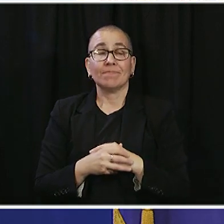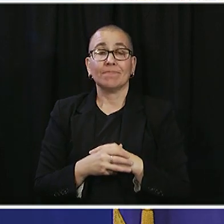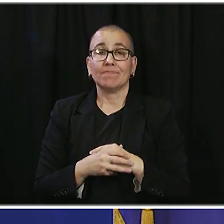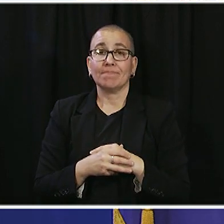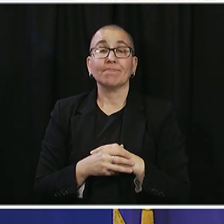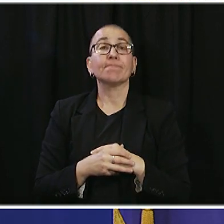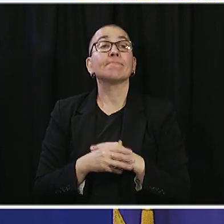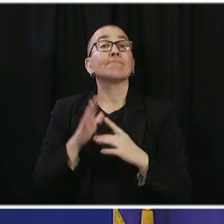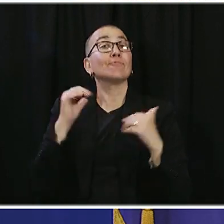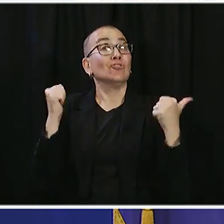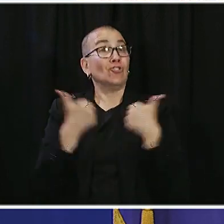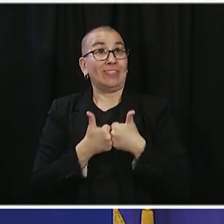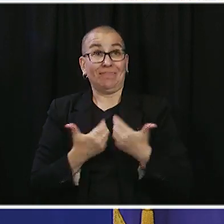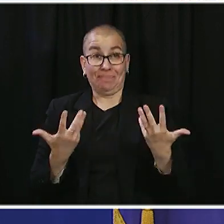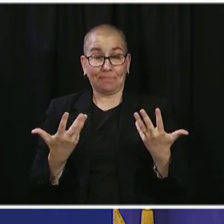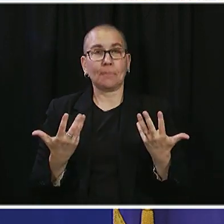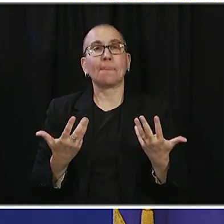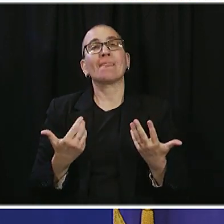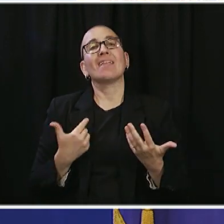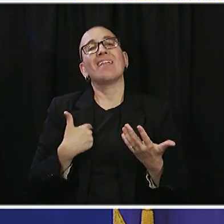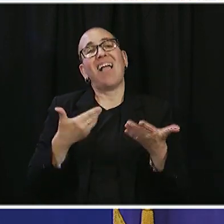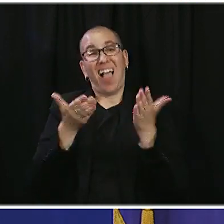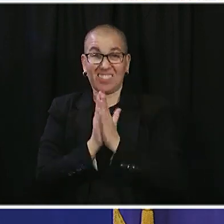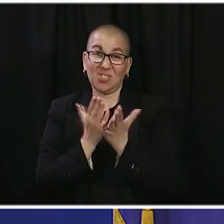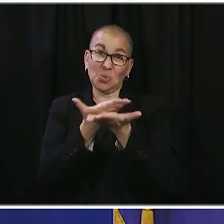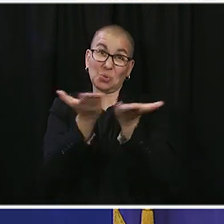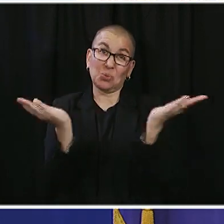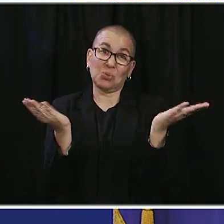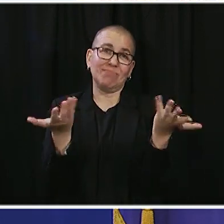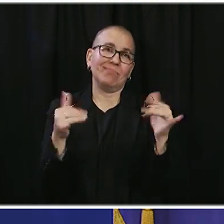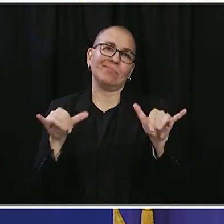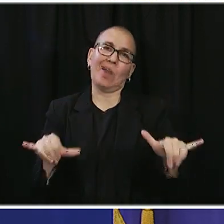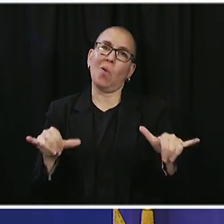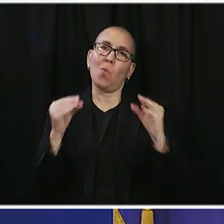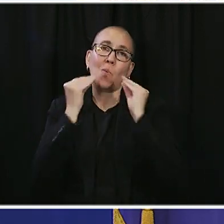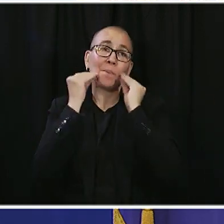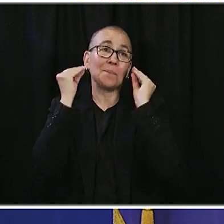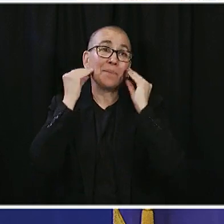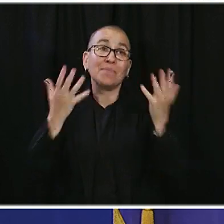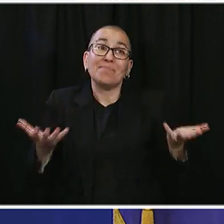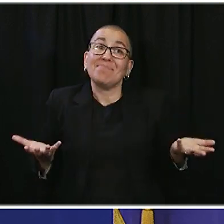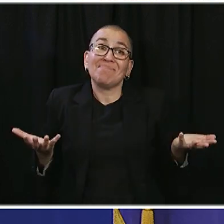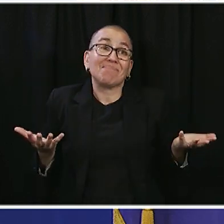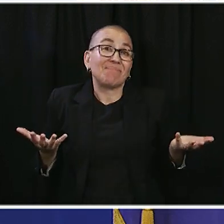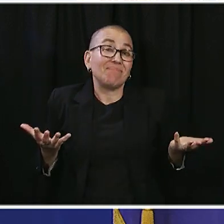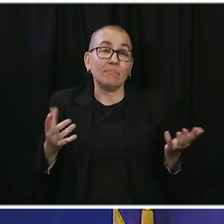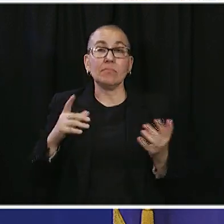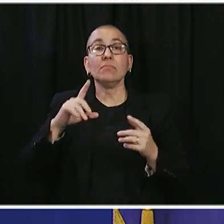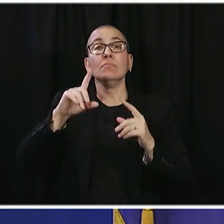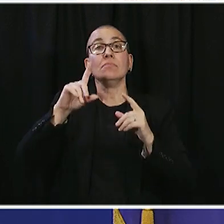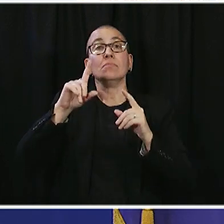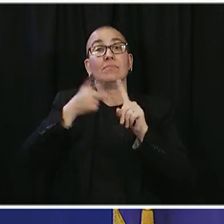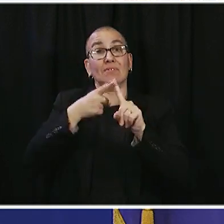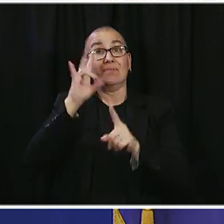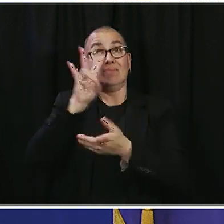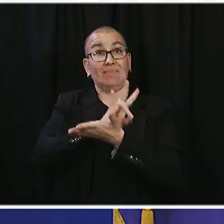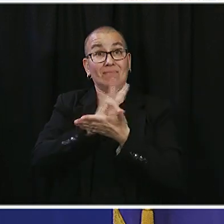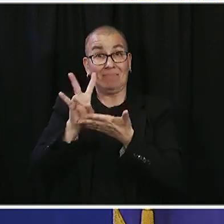AND AGAIN, THE CHALLENGE FOR MINNESOTA IS, WE ASKED EVERYONE TO SHELTER IN PLACE. FOR THOSE FIRST SEVEN WEEKS.